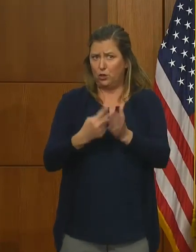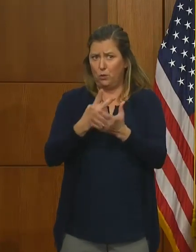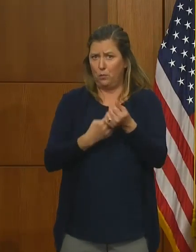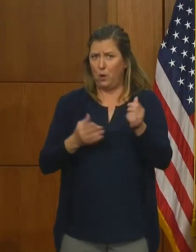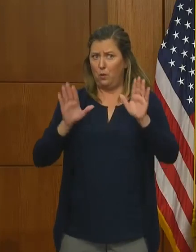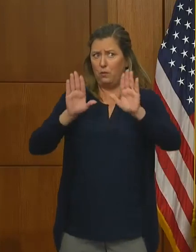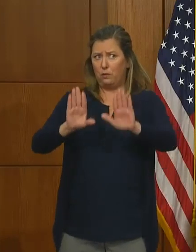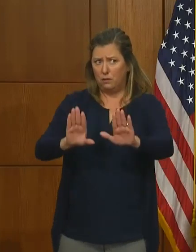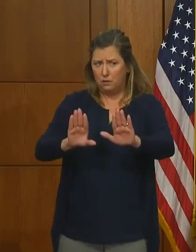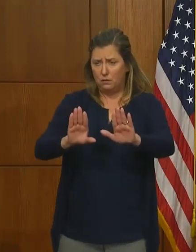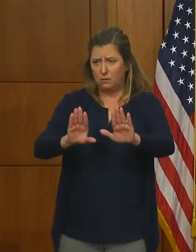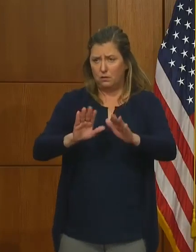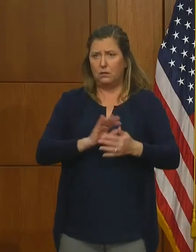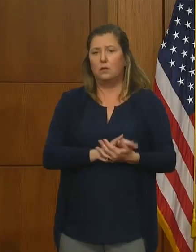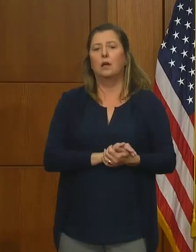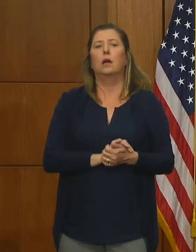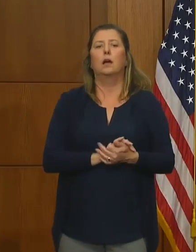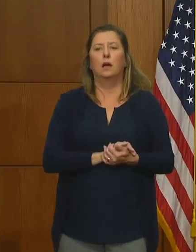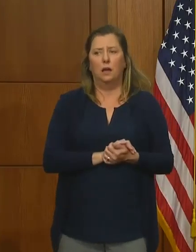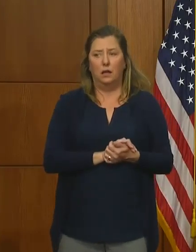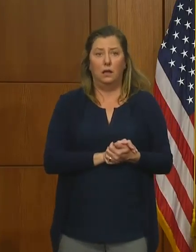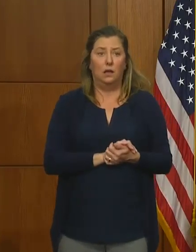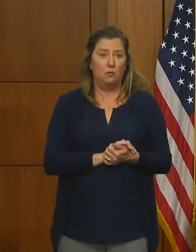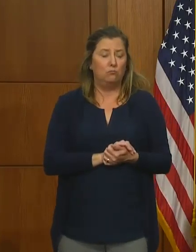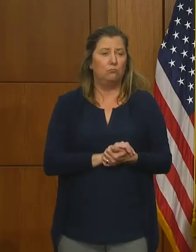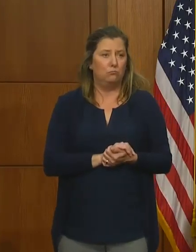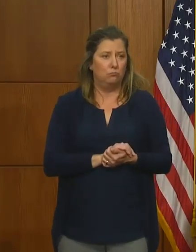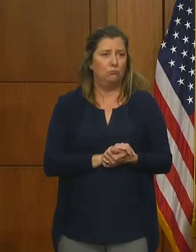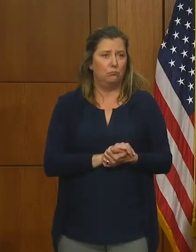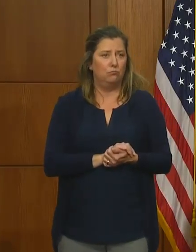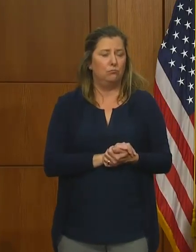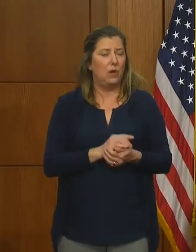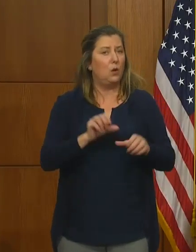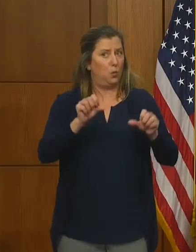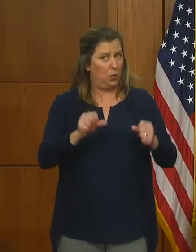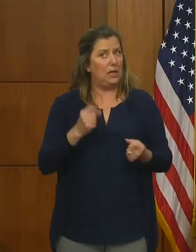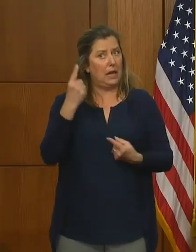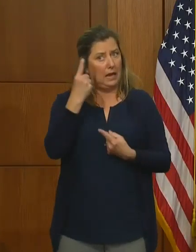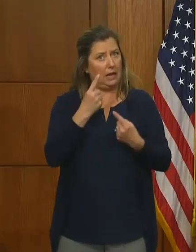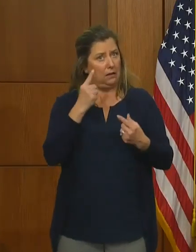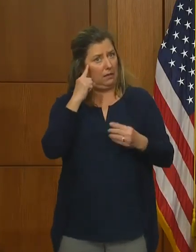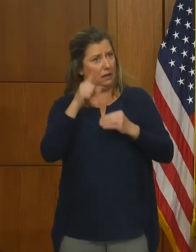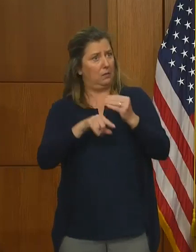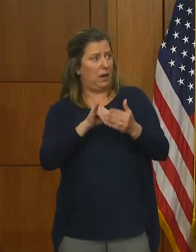WE CHANGE IT OR AND THE PRESENT